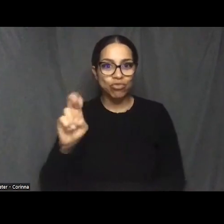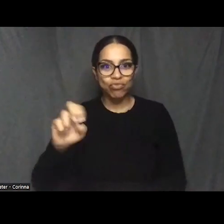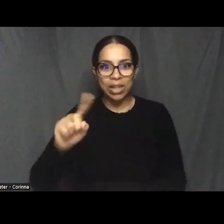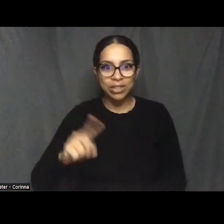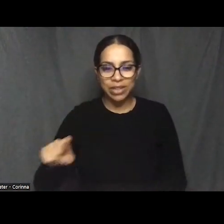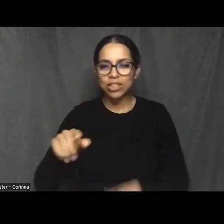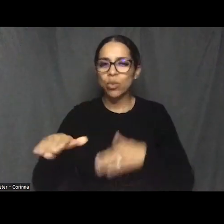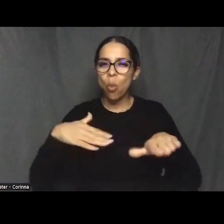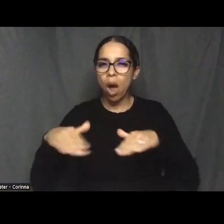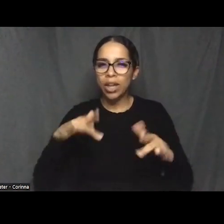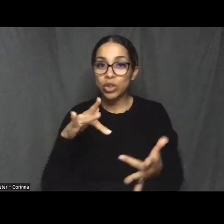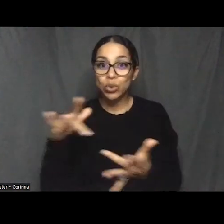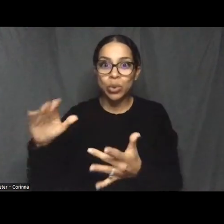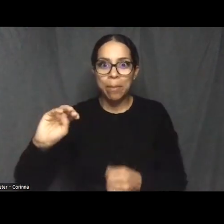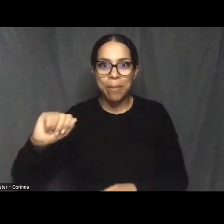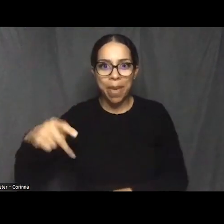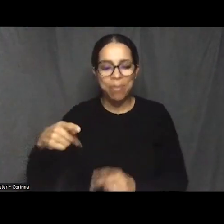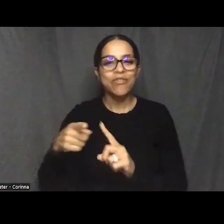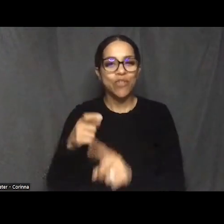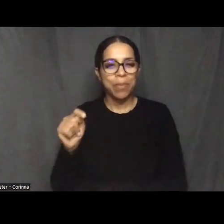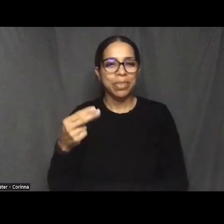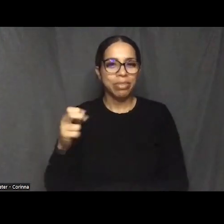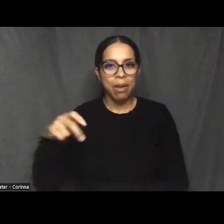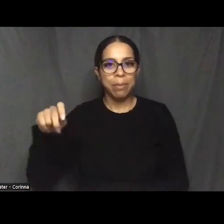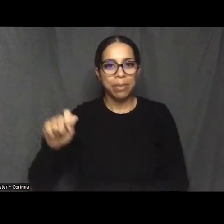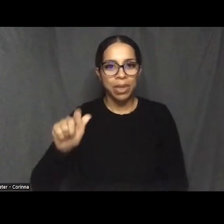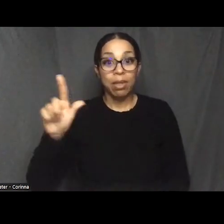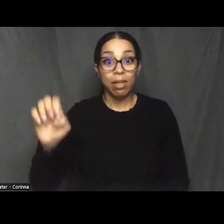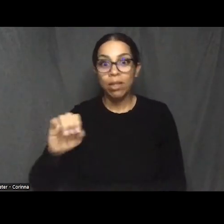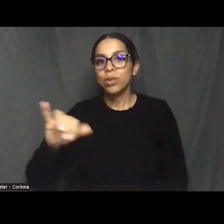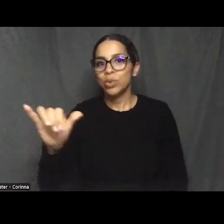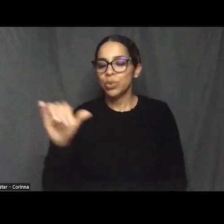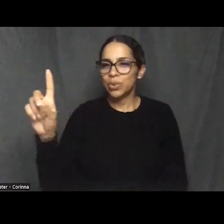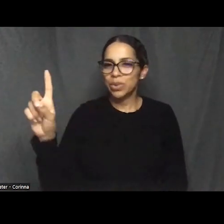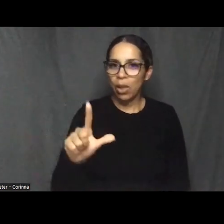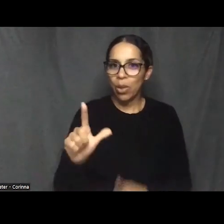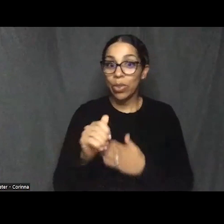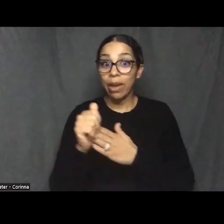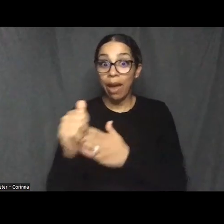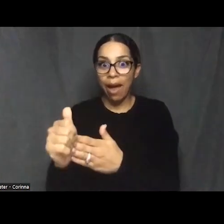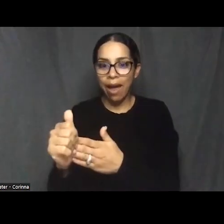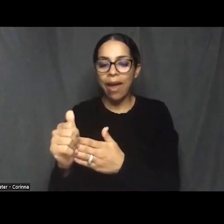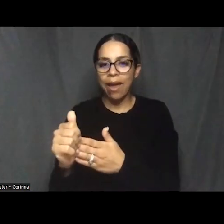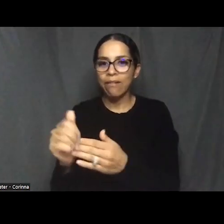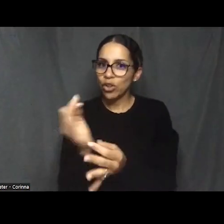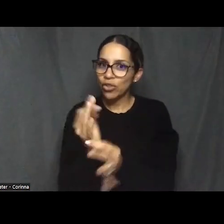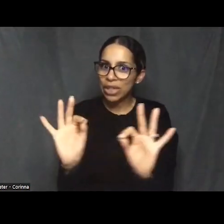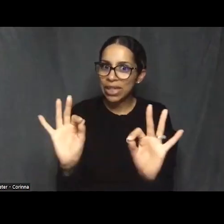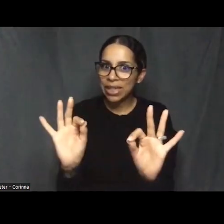and also download The Guide to Indigenous Baltimore for Free. The, sorry, The App Guide.